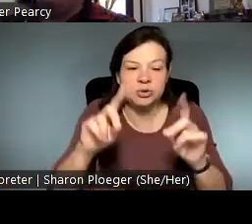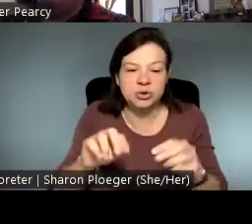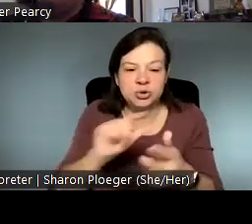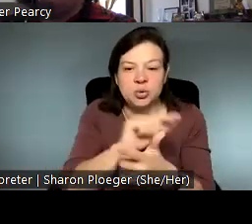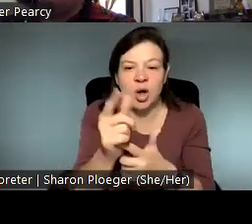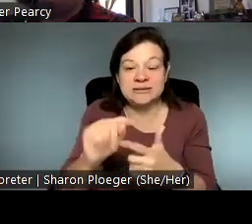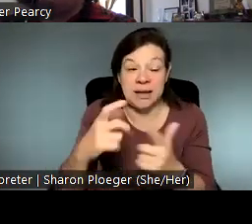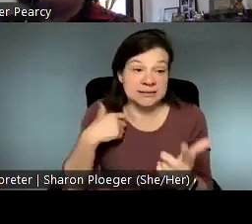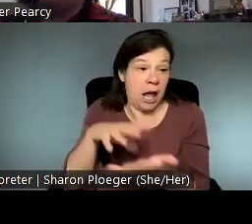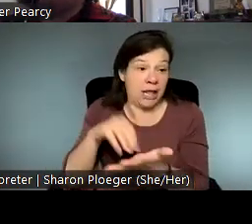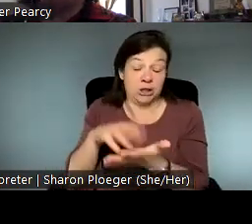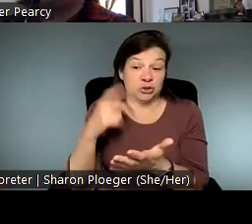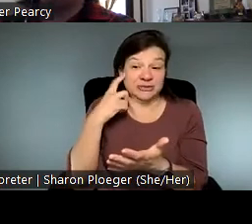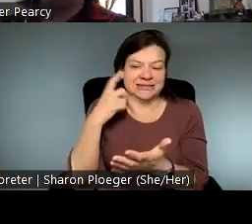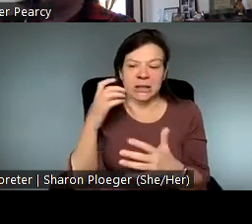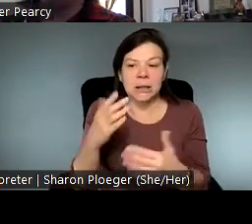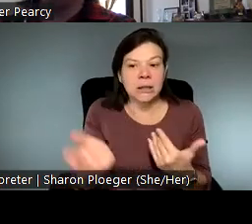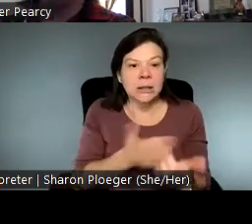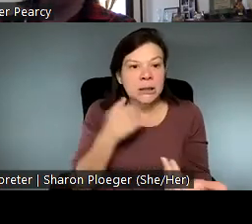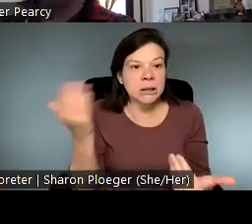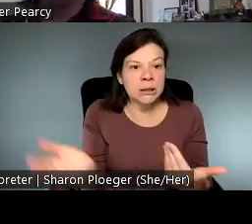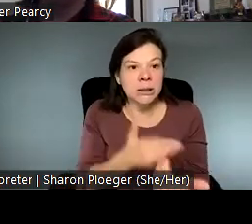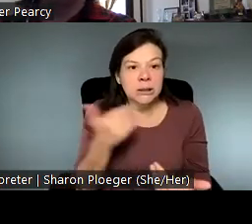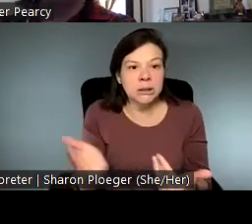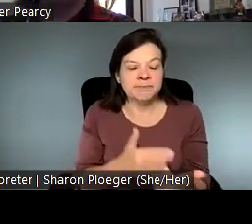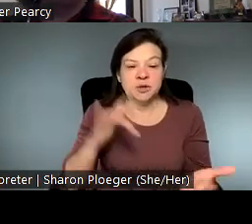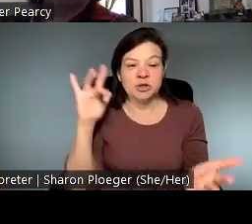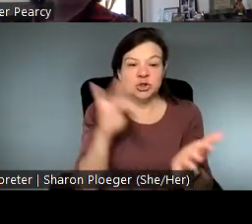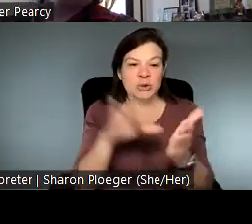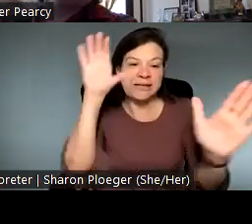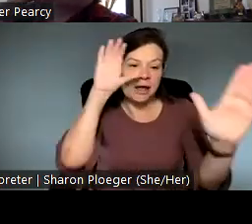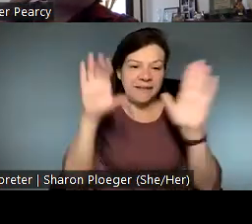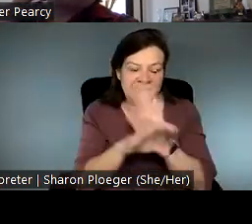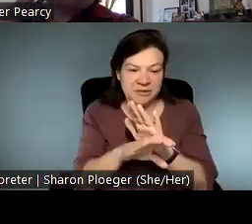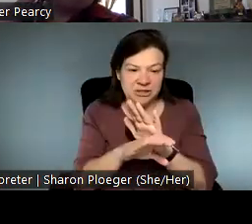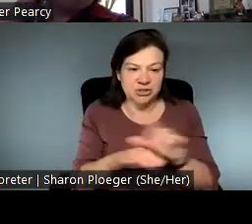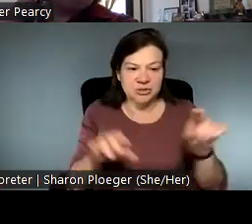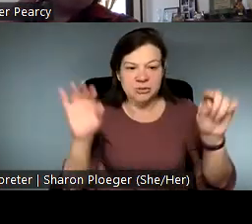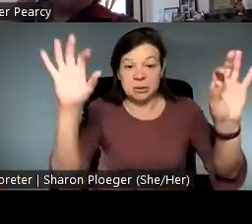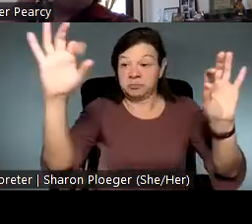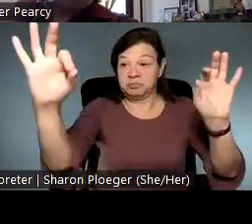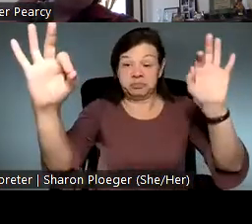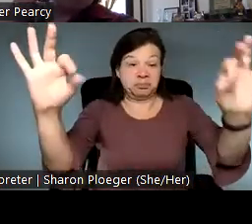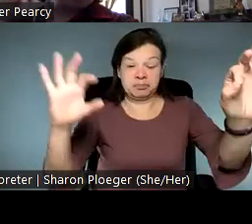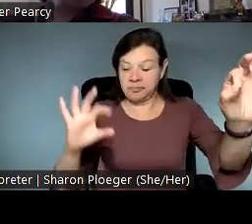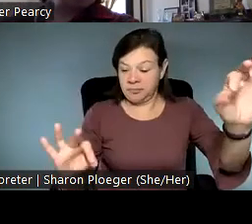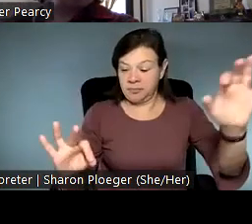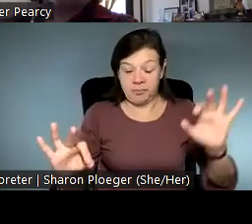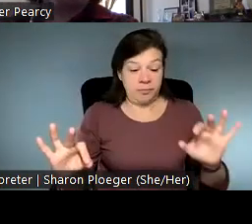I was shocked at how easy it was. We click on the image. You know that you've kind of highlighted it 'cause the little circles on the edges pop up